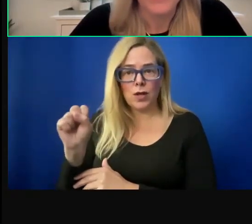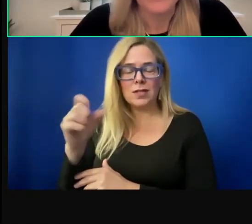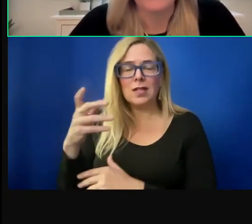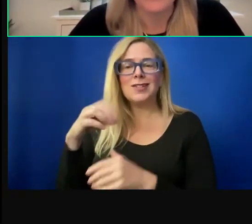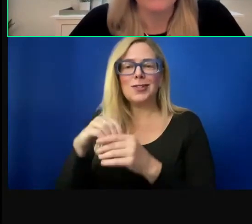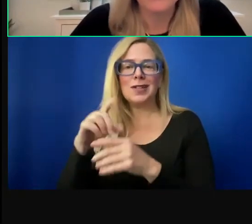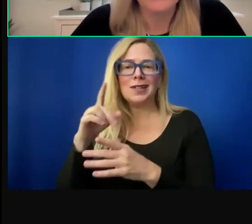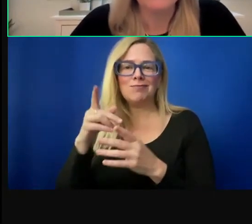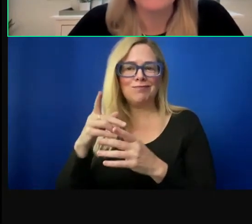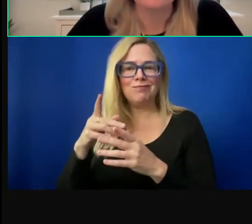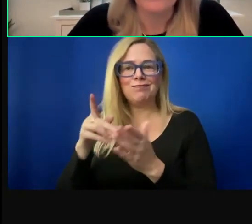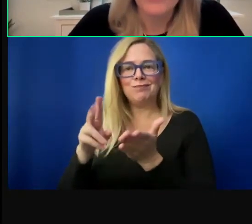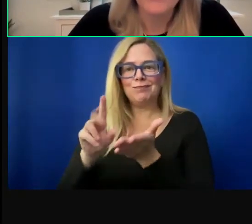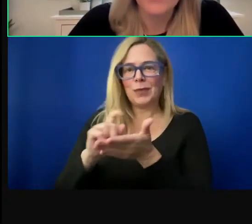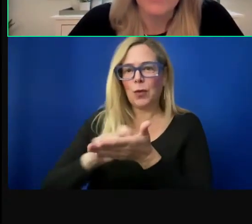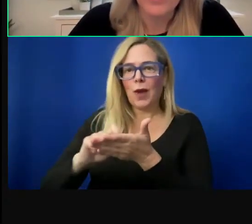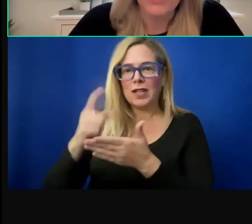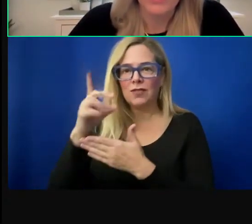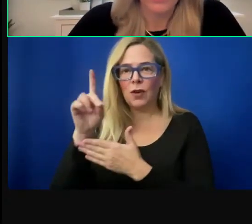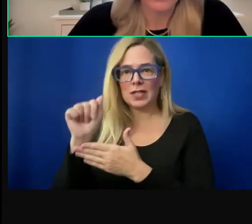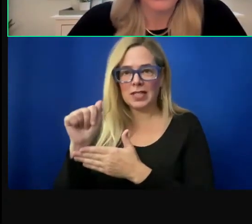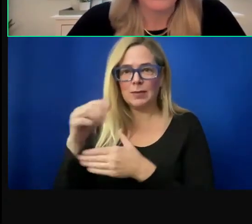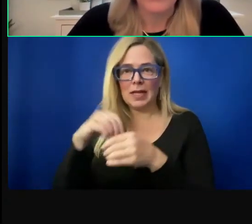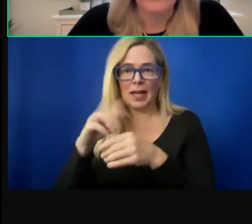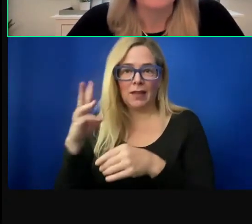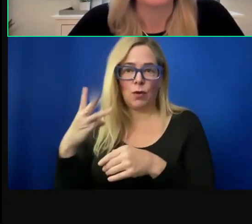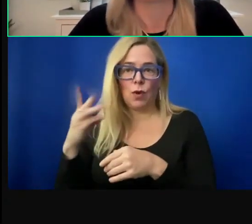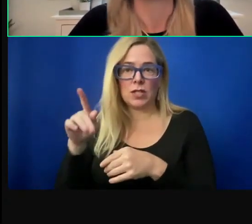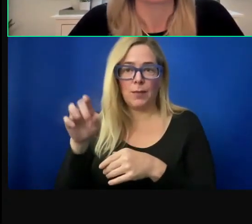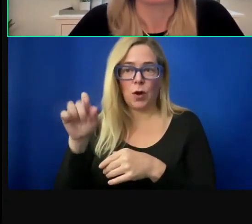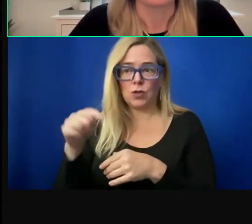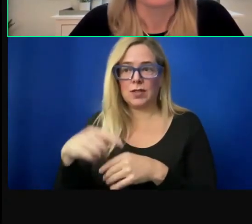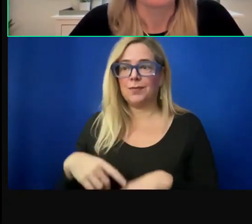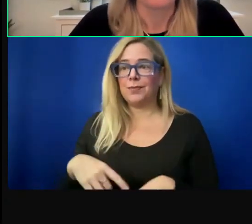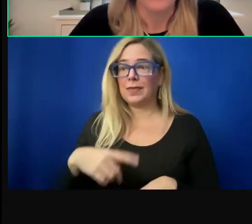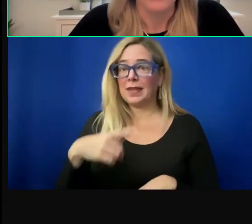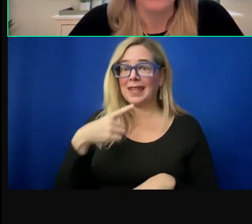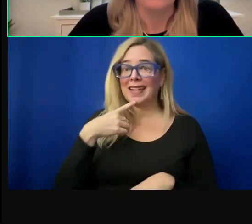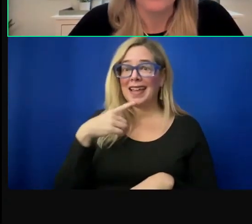And it says, ableism is rooted in the assumption that non-disabled people are